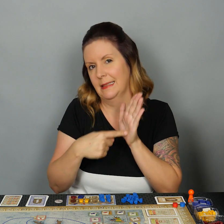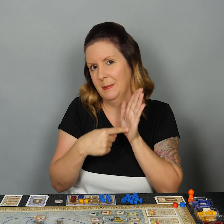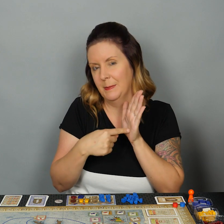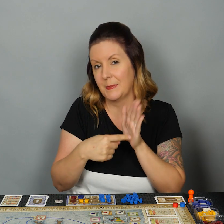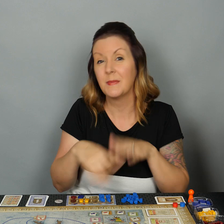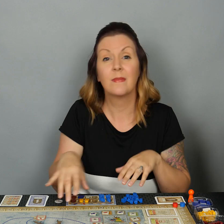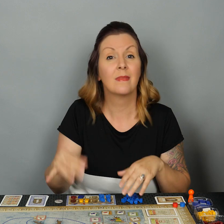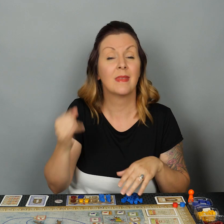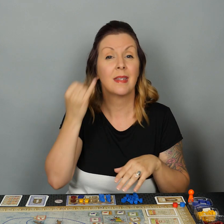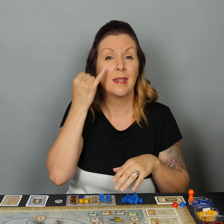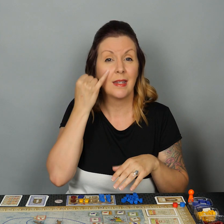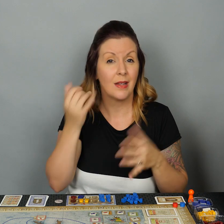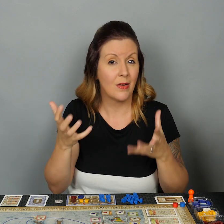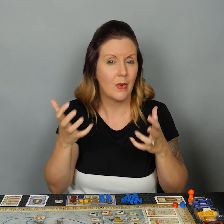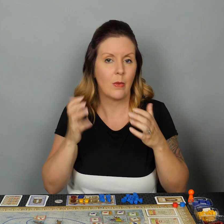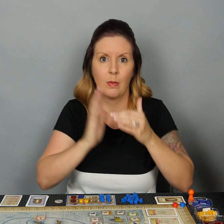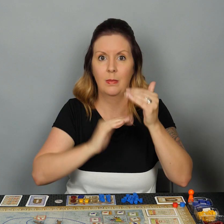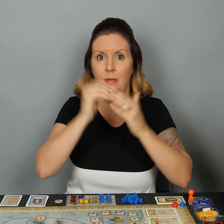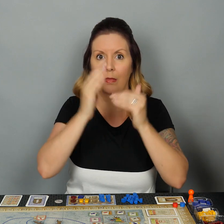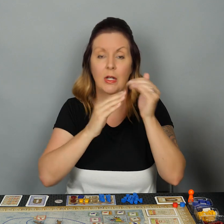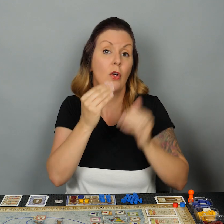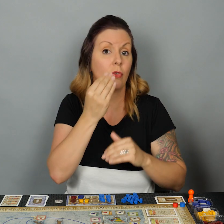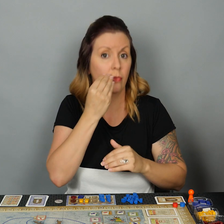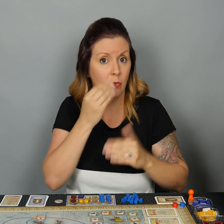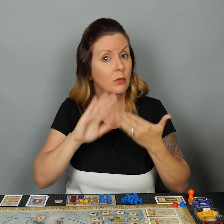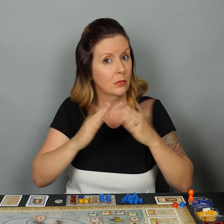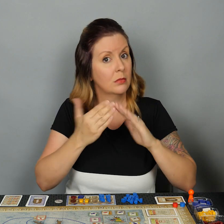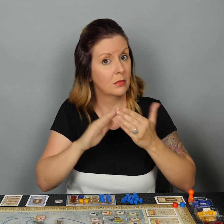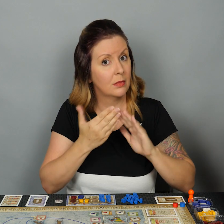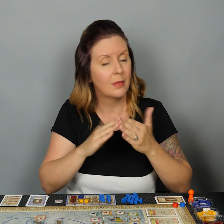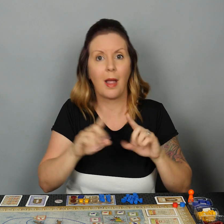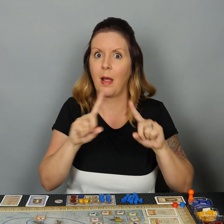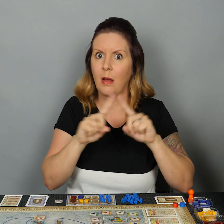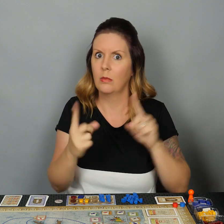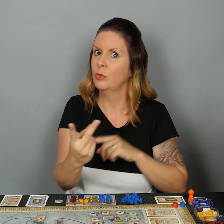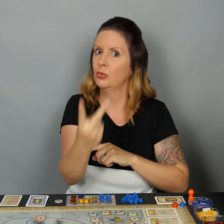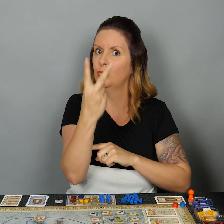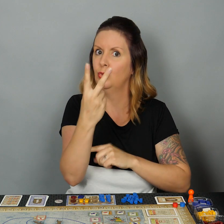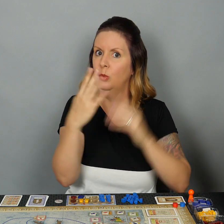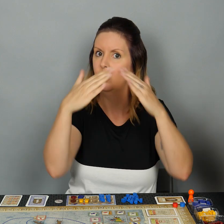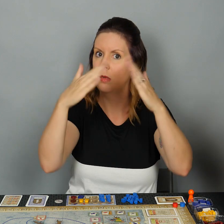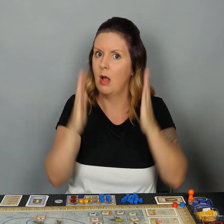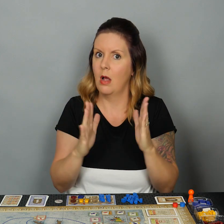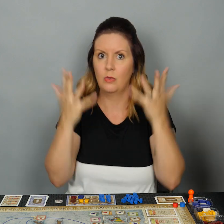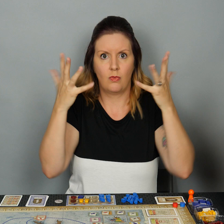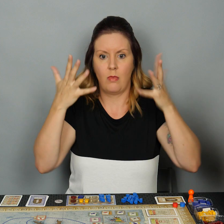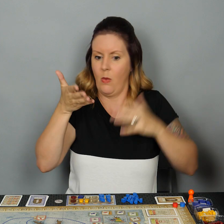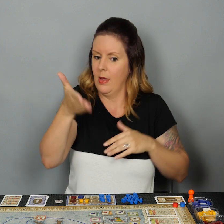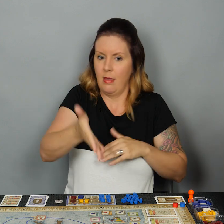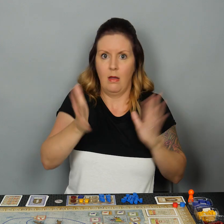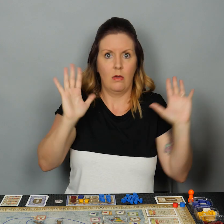For example, if you want to build in a food city, but there are already 2 houses there,